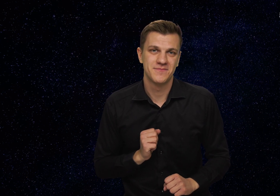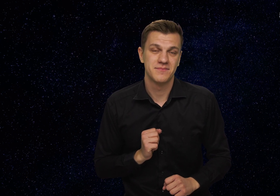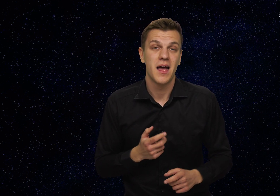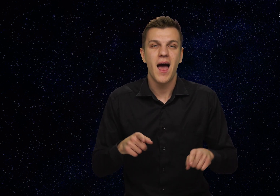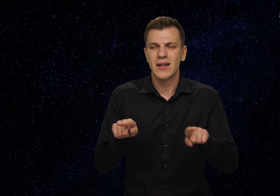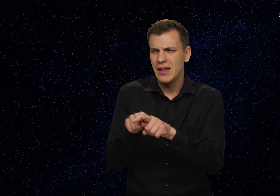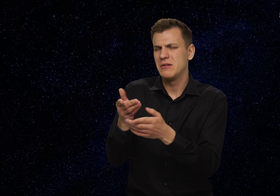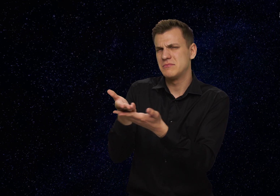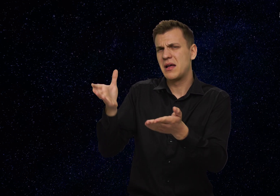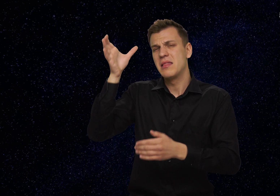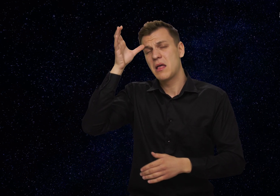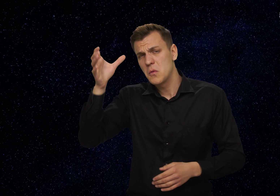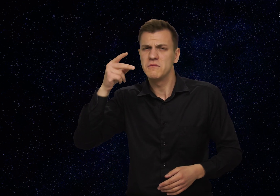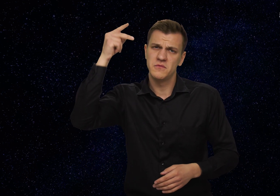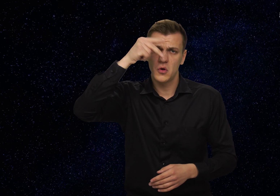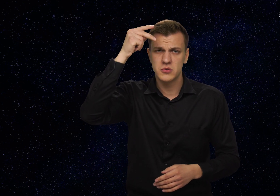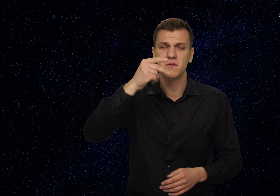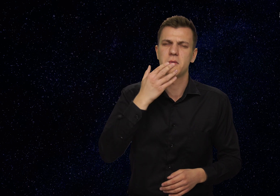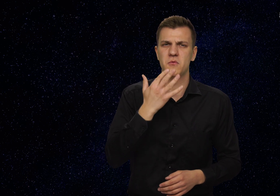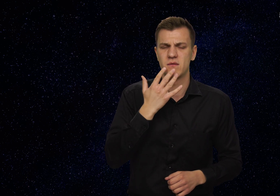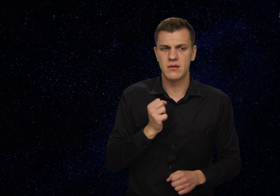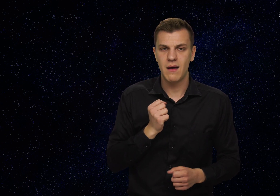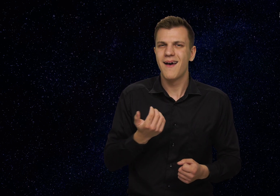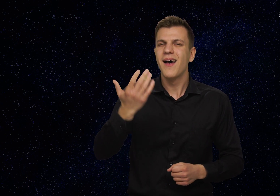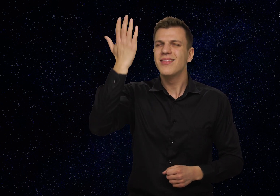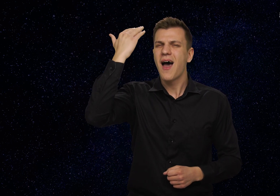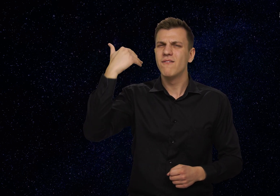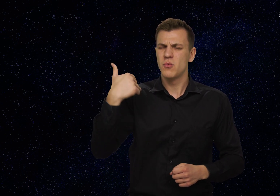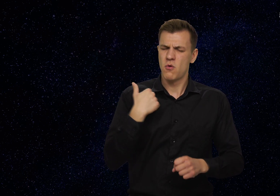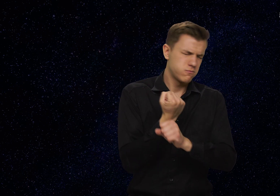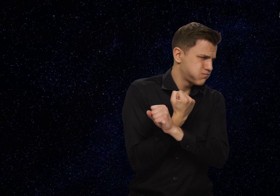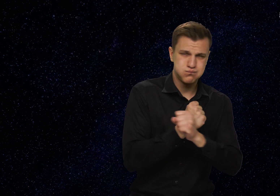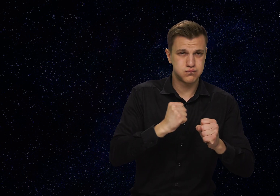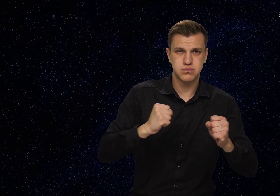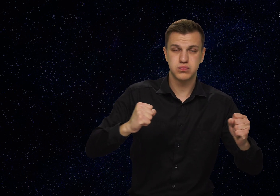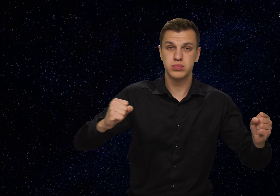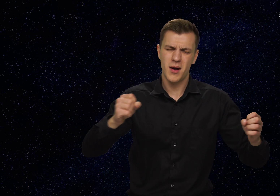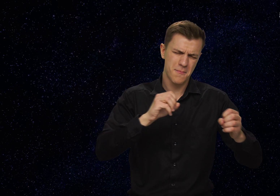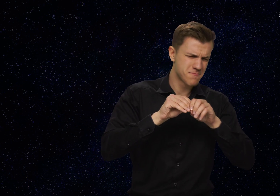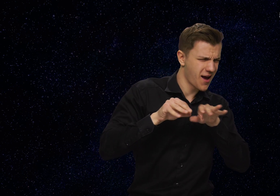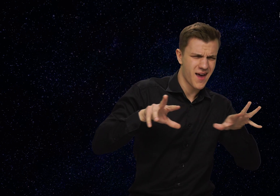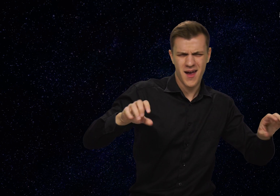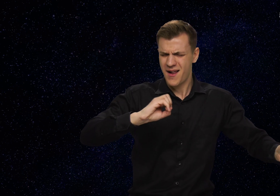In addition, scientists believe, that when everything began, in the big bang,